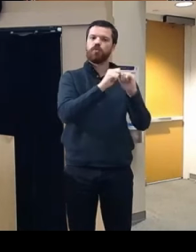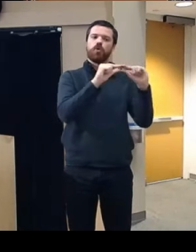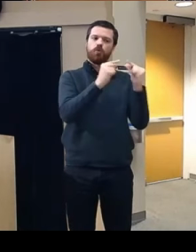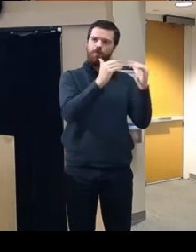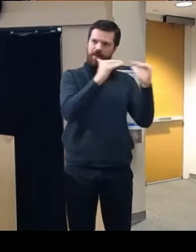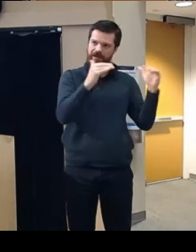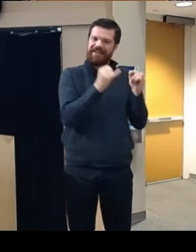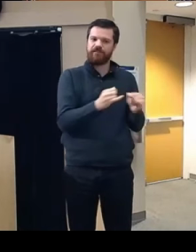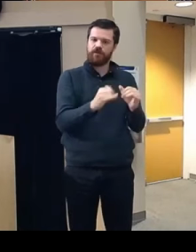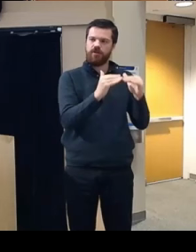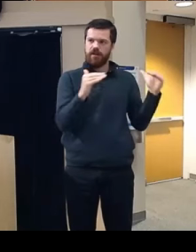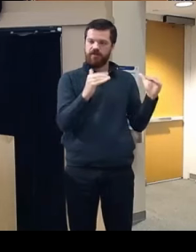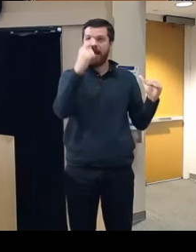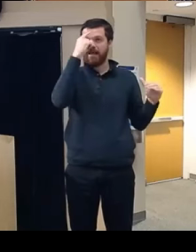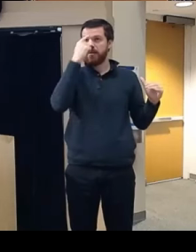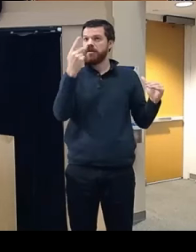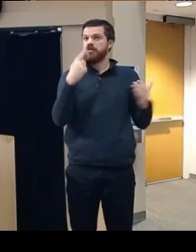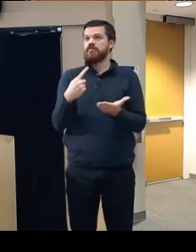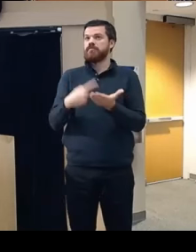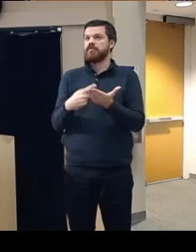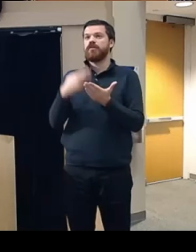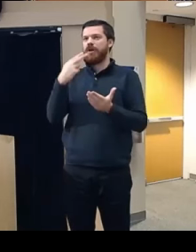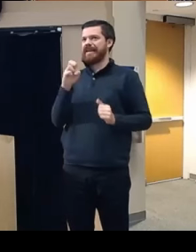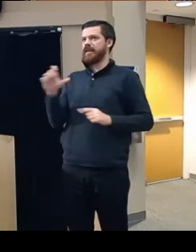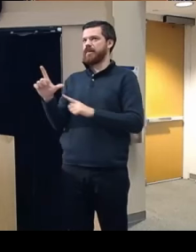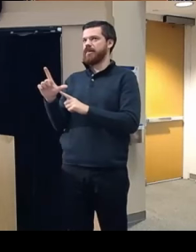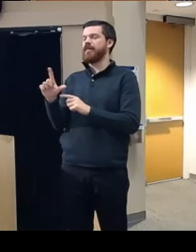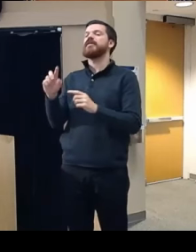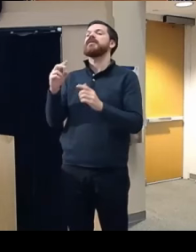I believe we communicated about what to put in for heel um so that would look diff that's one